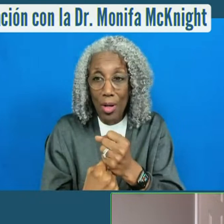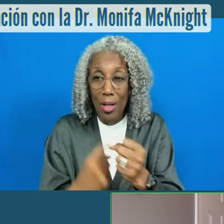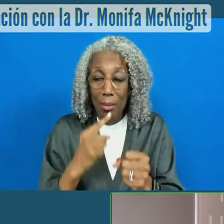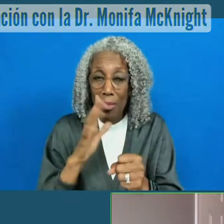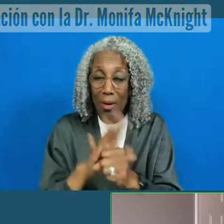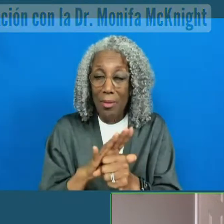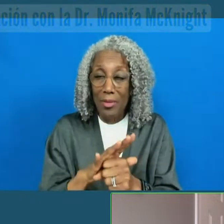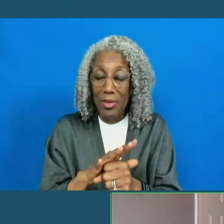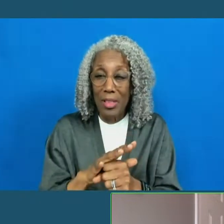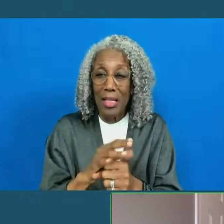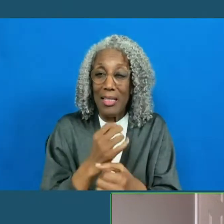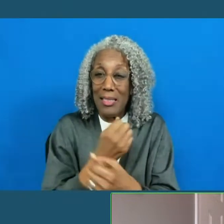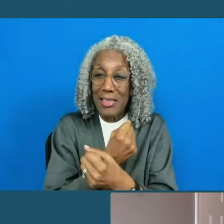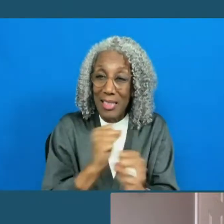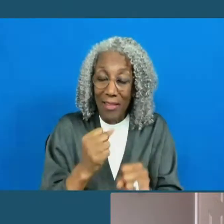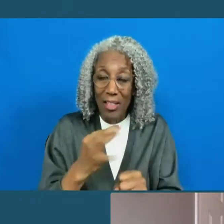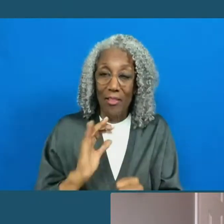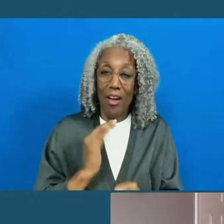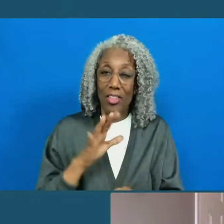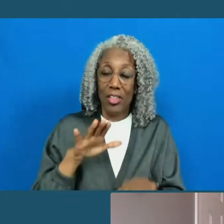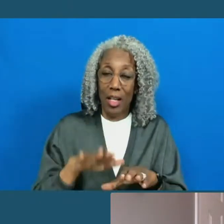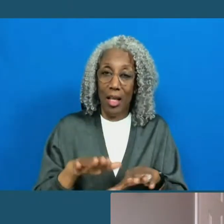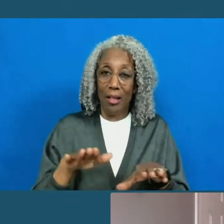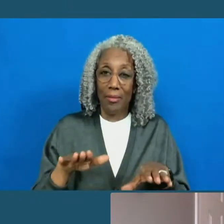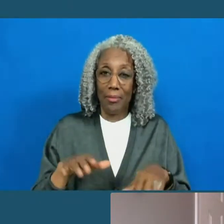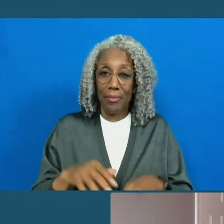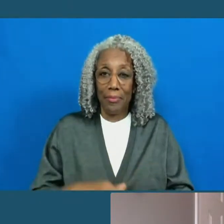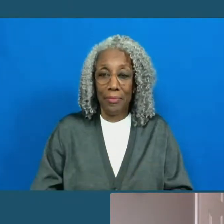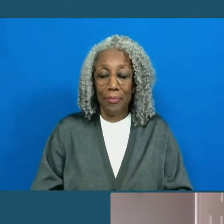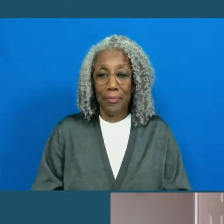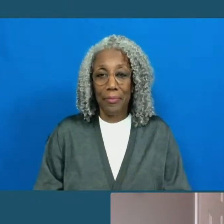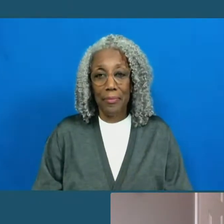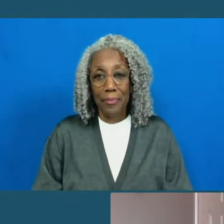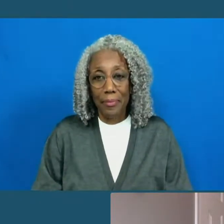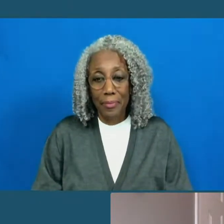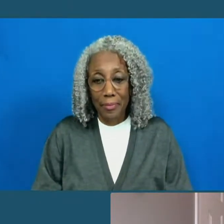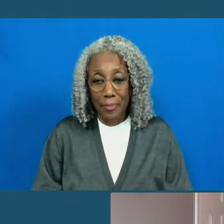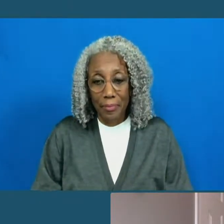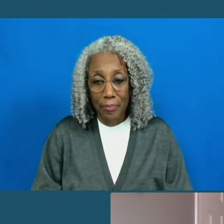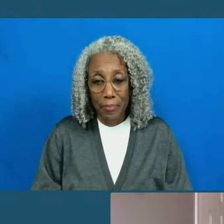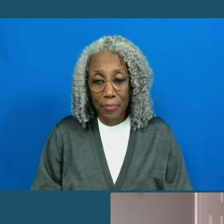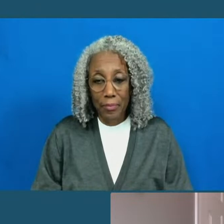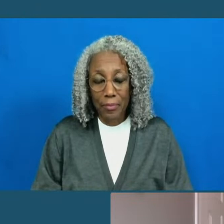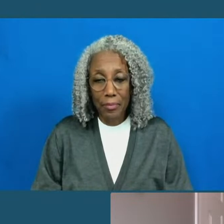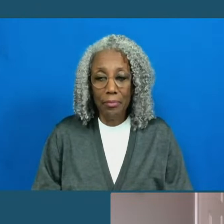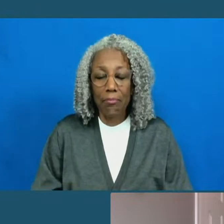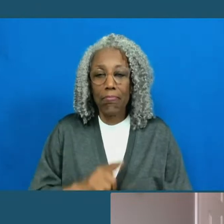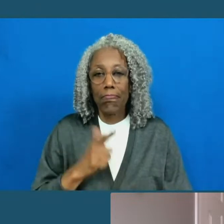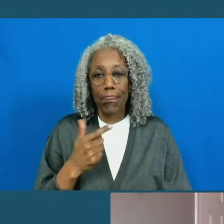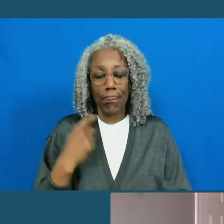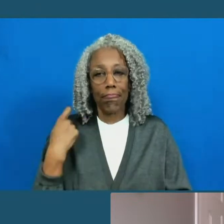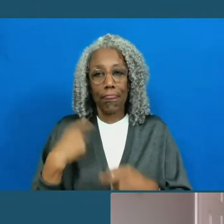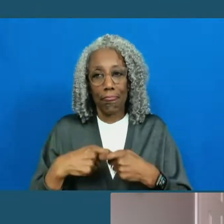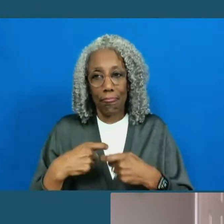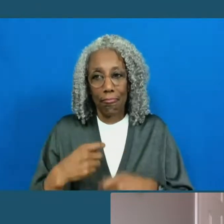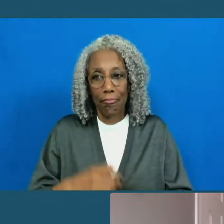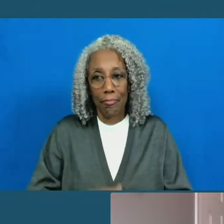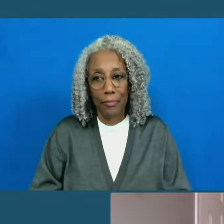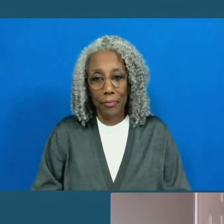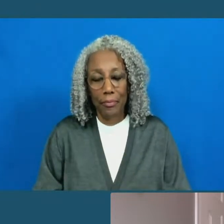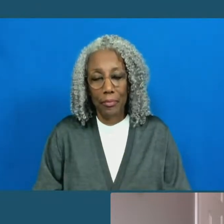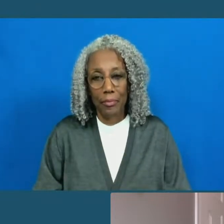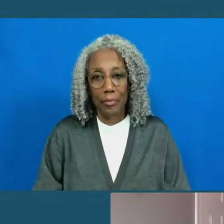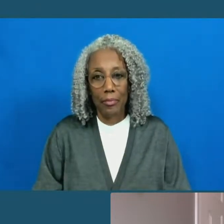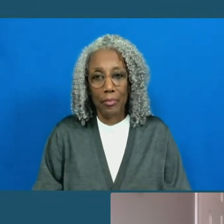support and to guarantee the